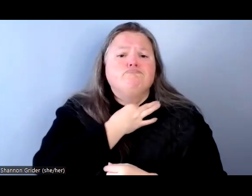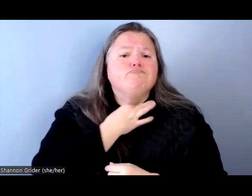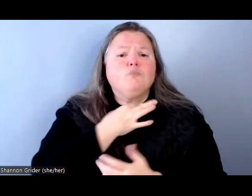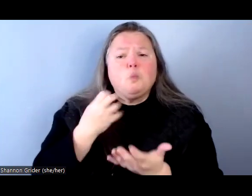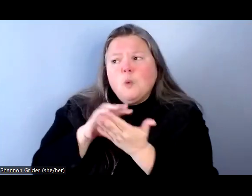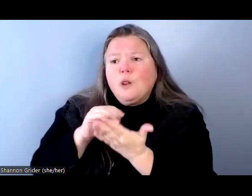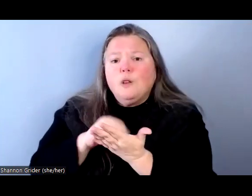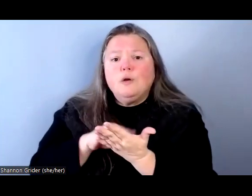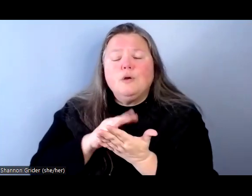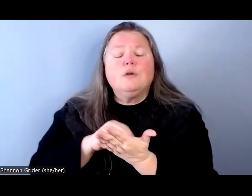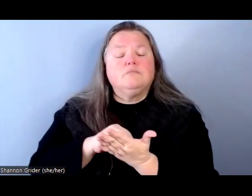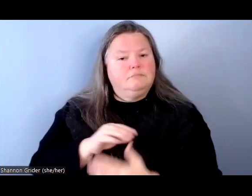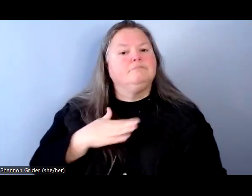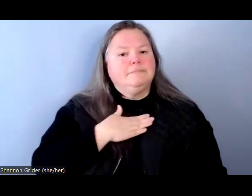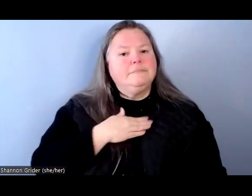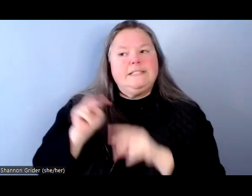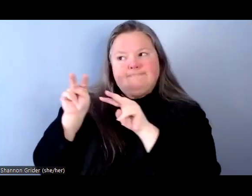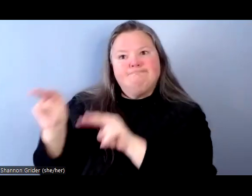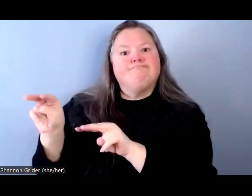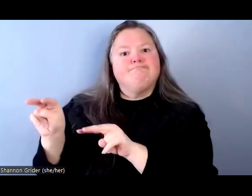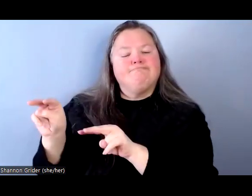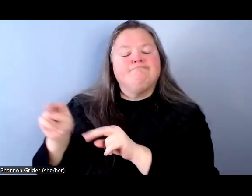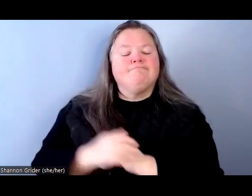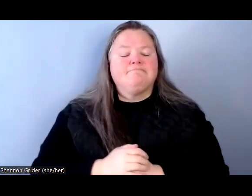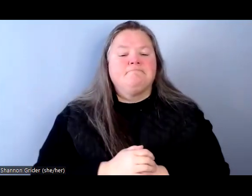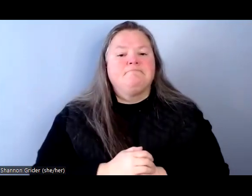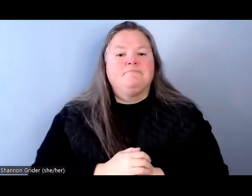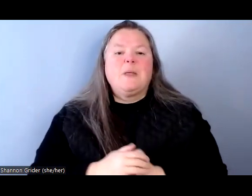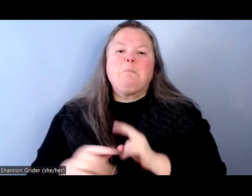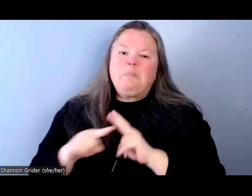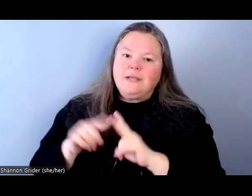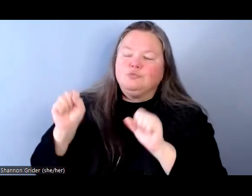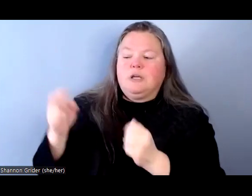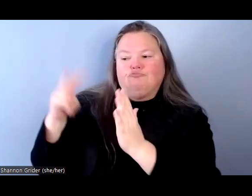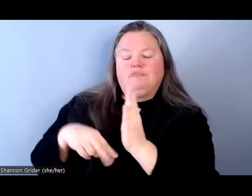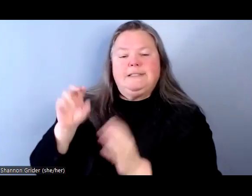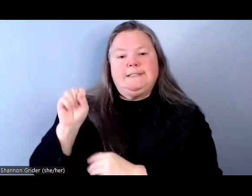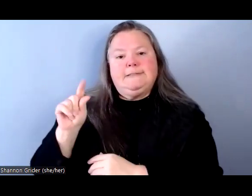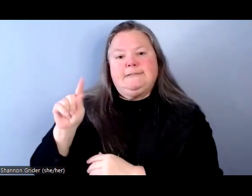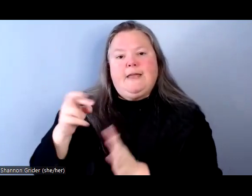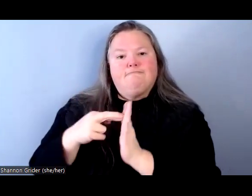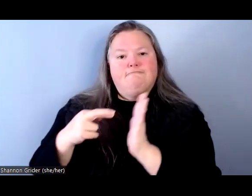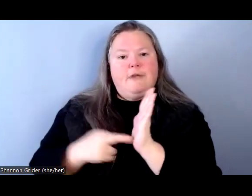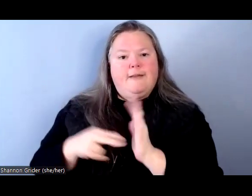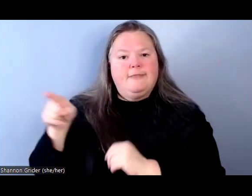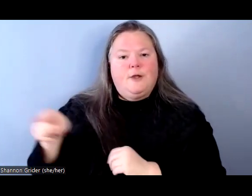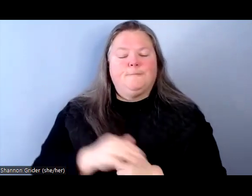become more familiar with our website and the state regulation.